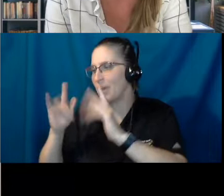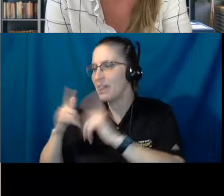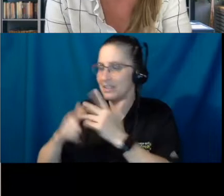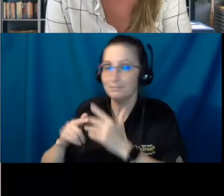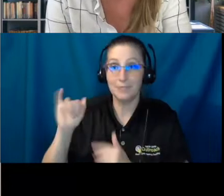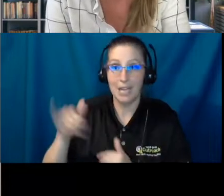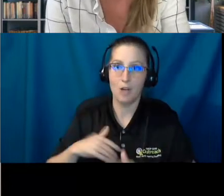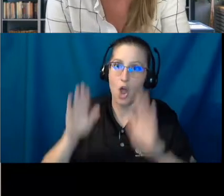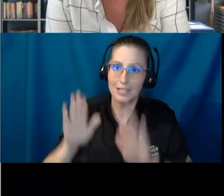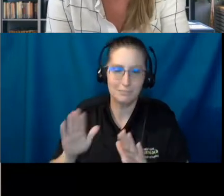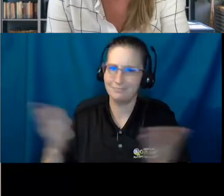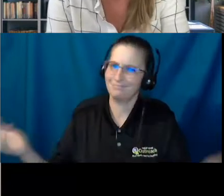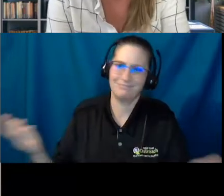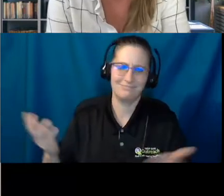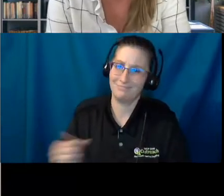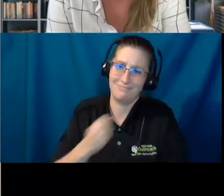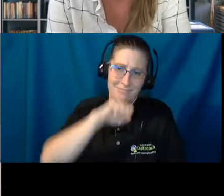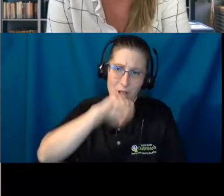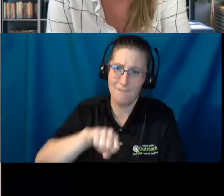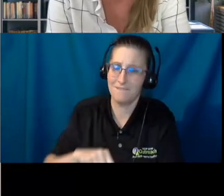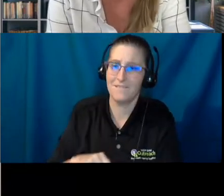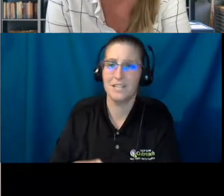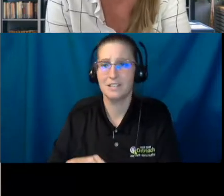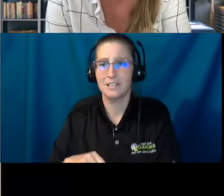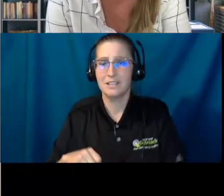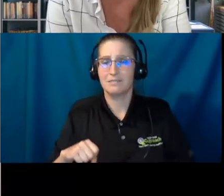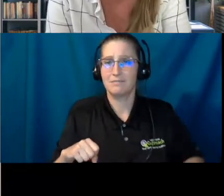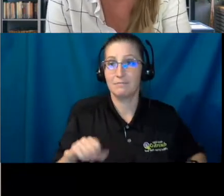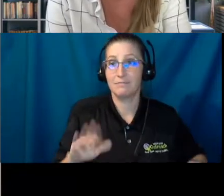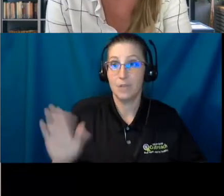that huge. I mean that's I feel like one of the biggest parts of a trusted relationship